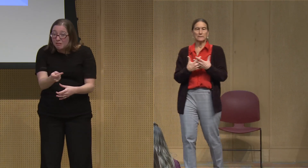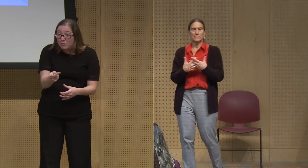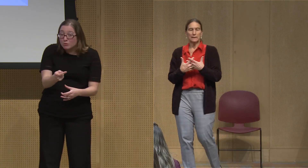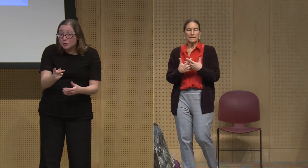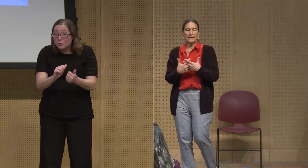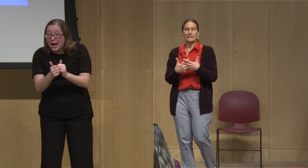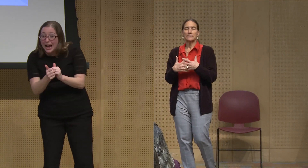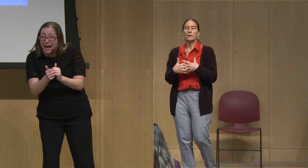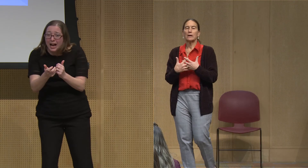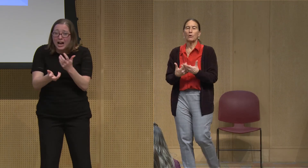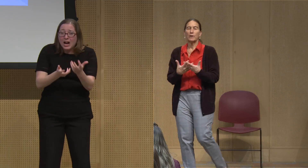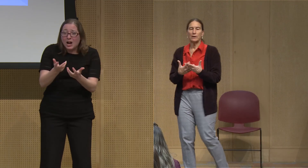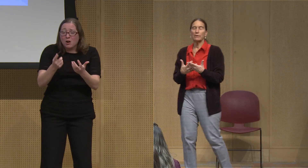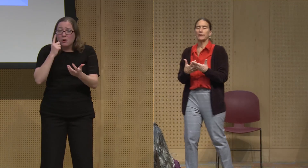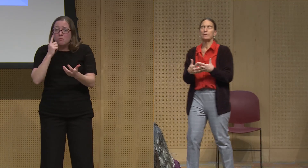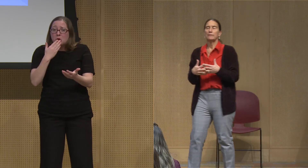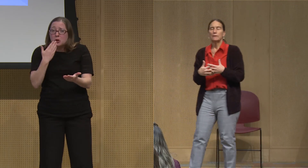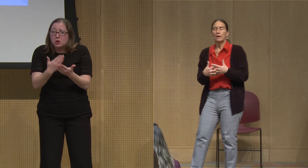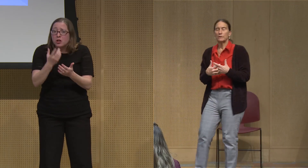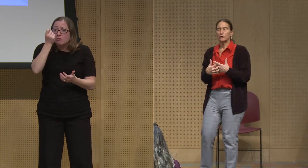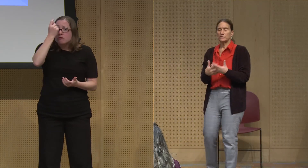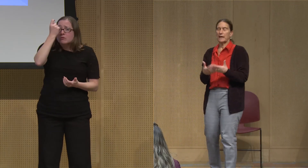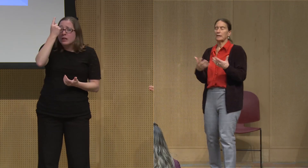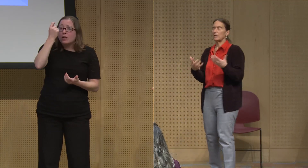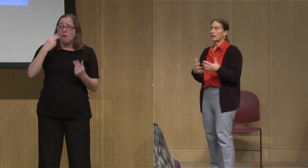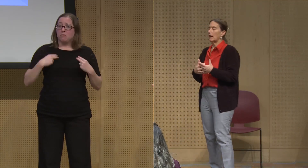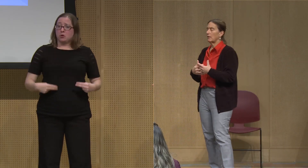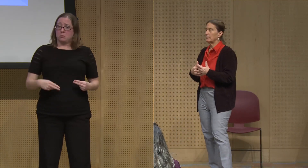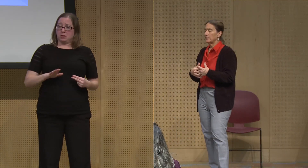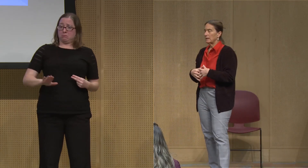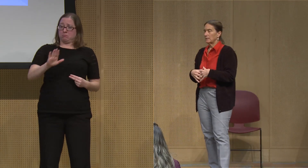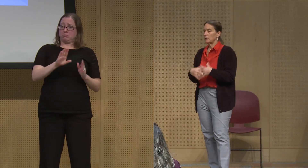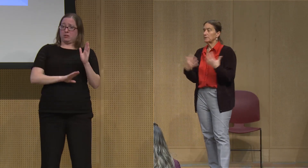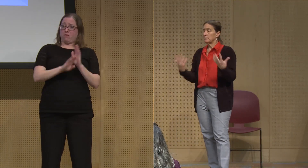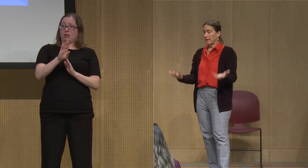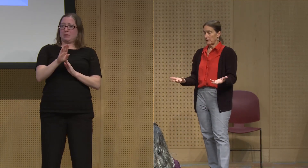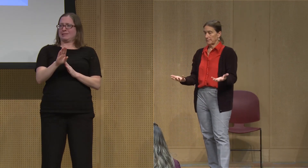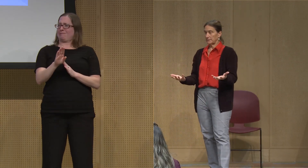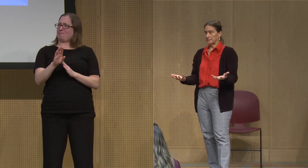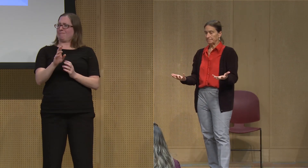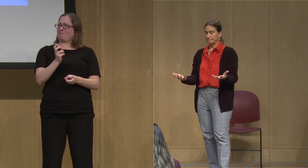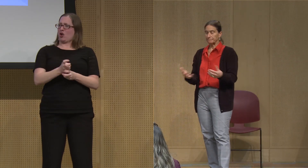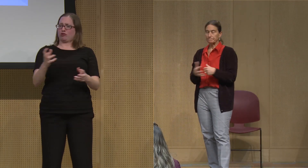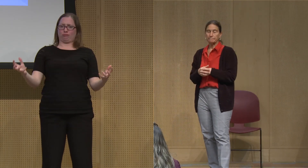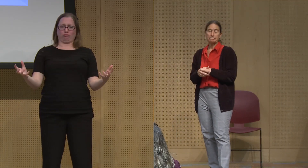INTO A COHERENT UNDERSTANDING OF HUMAN DEVELOPMENT.